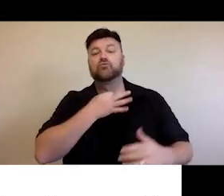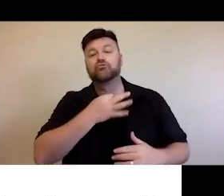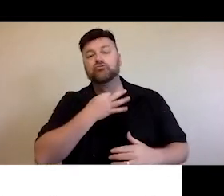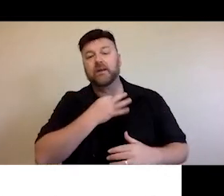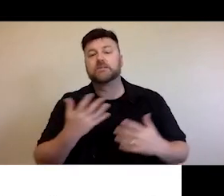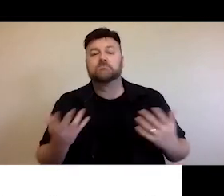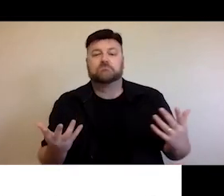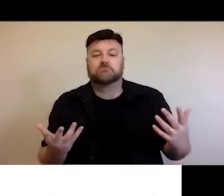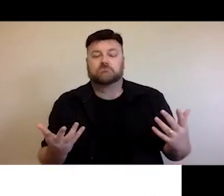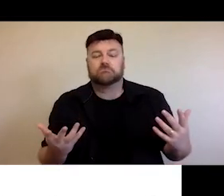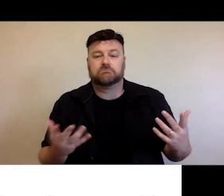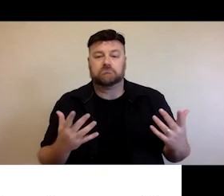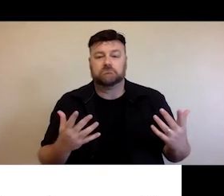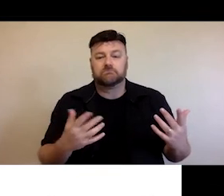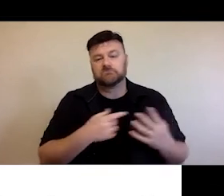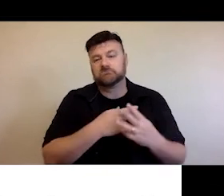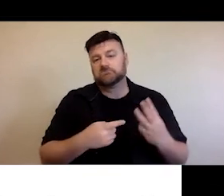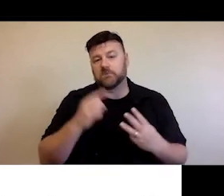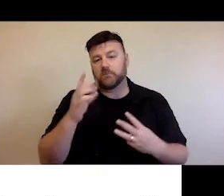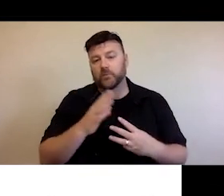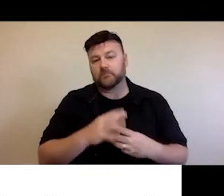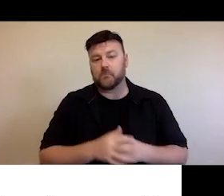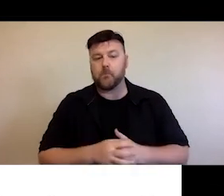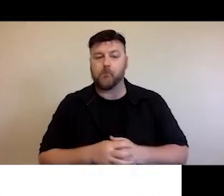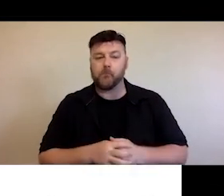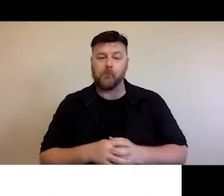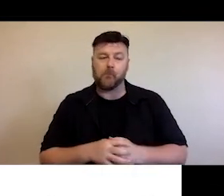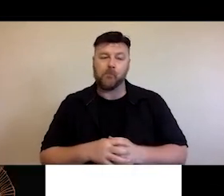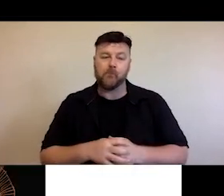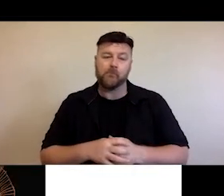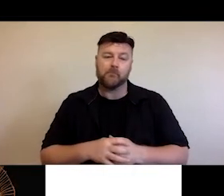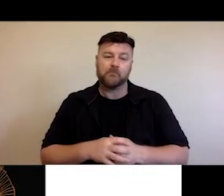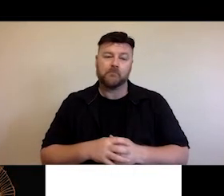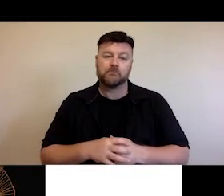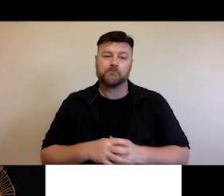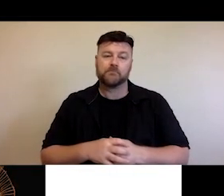the four major things in our objectives. I've just skipped